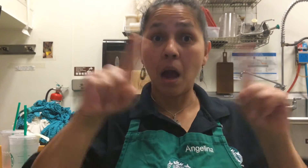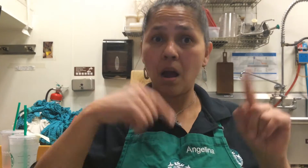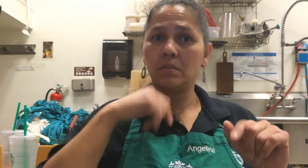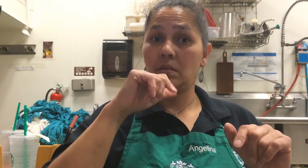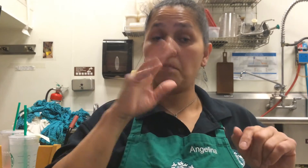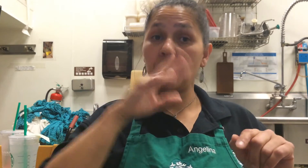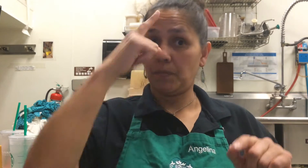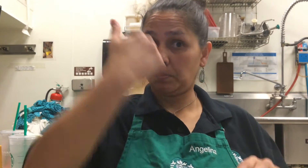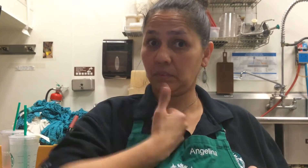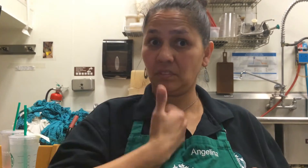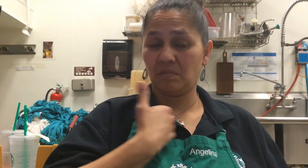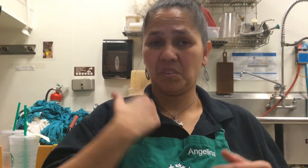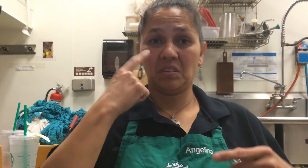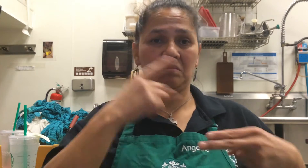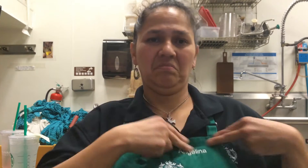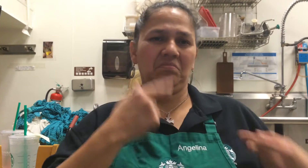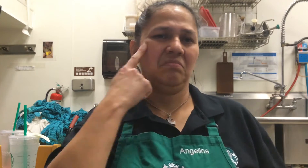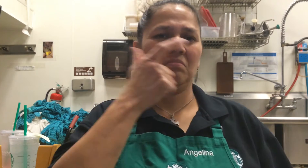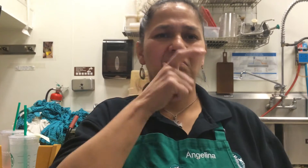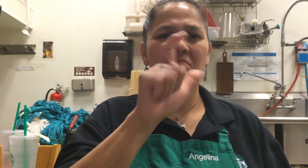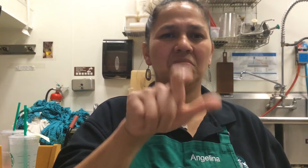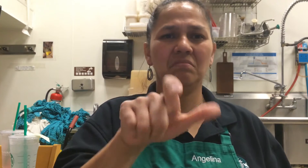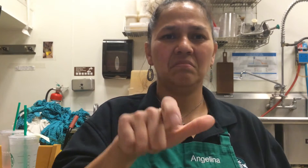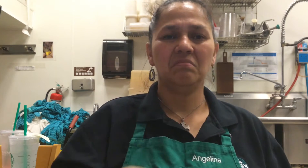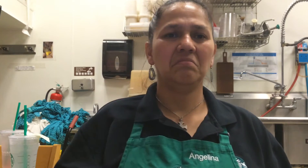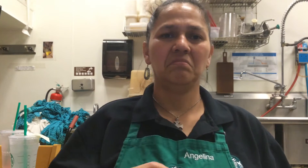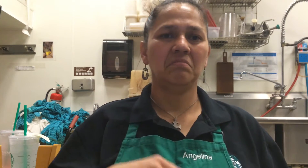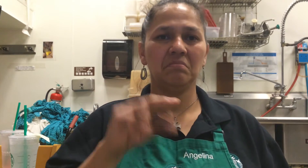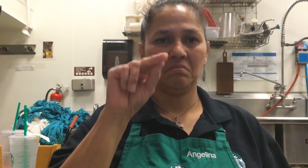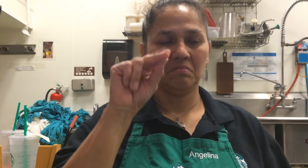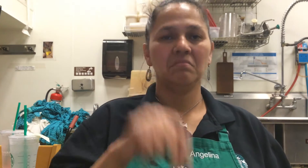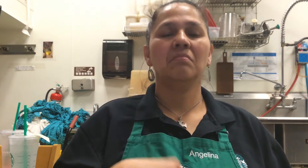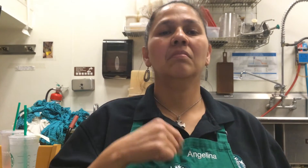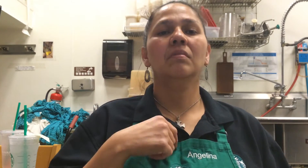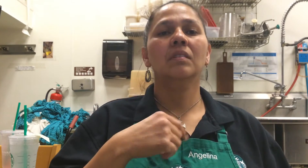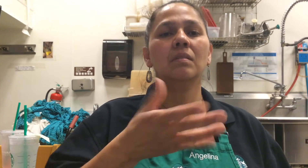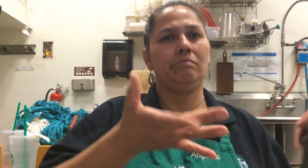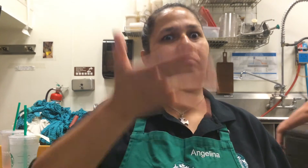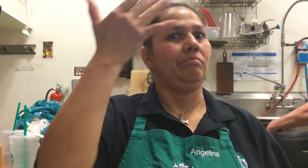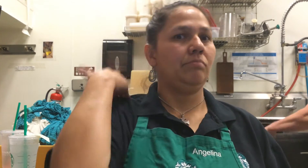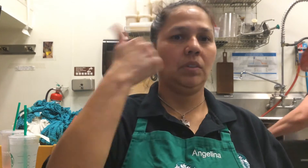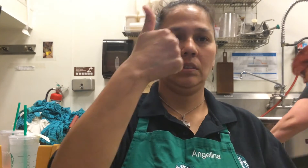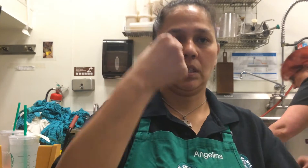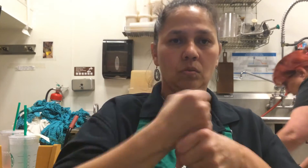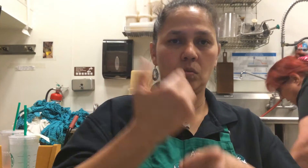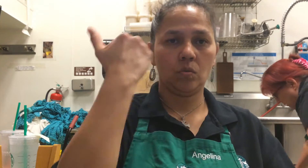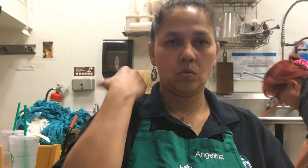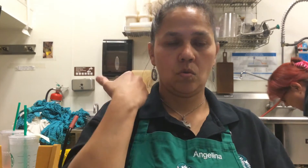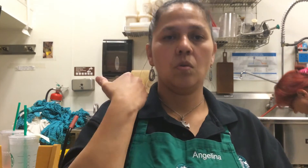I'm only speaking for myself; I don't think the black ribbon is necessary. Not really. 10 years ago,